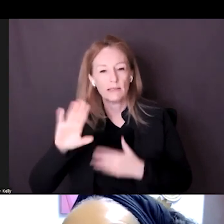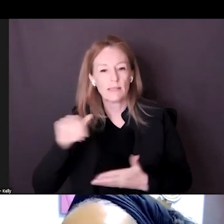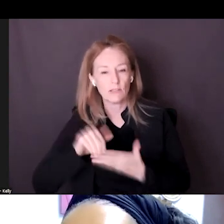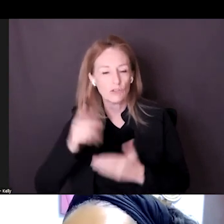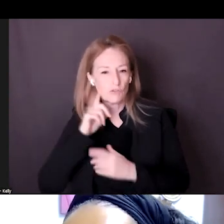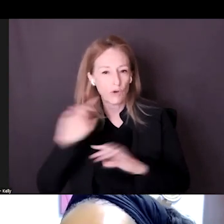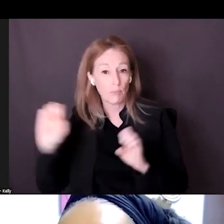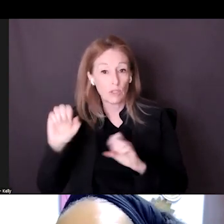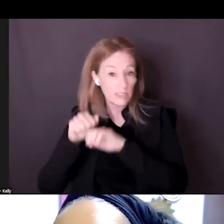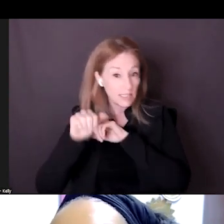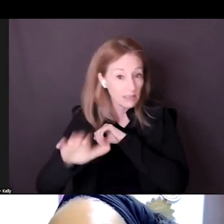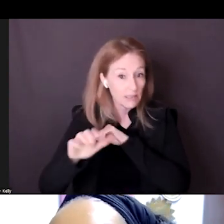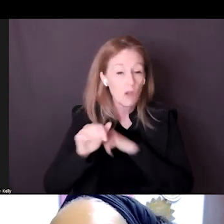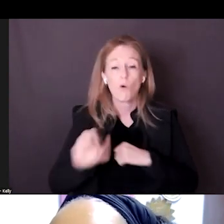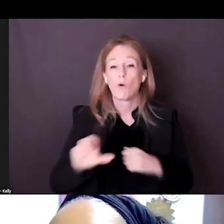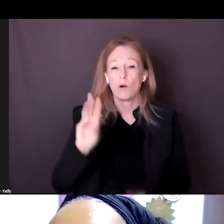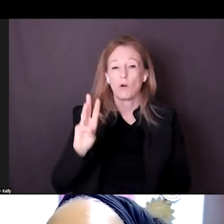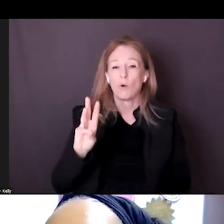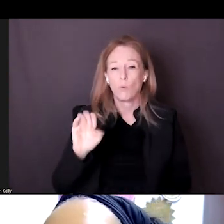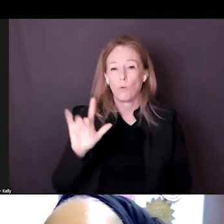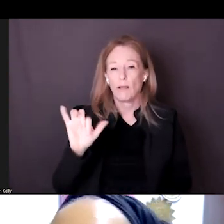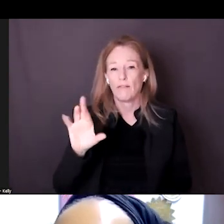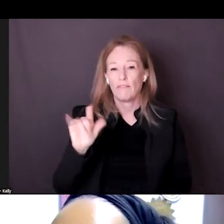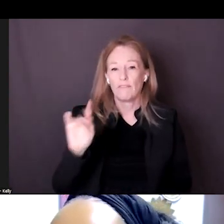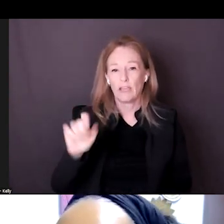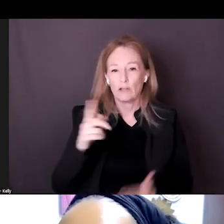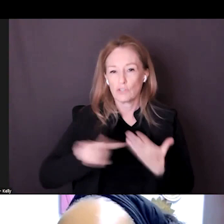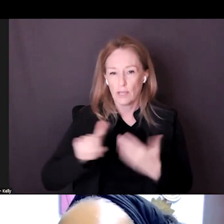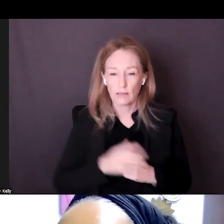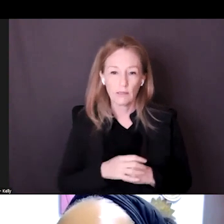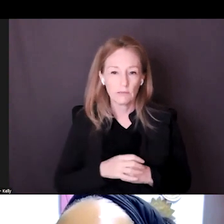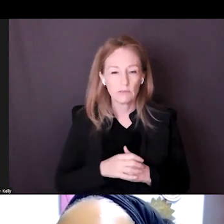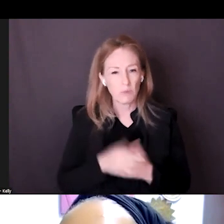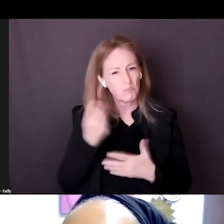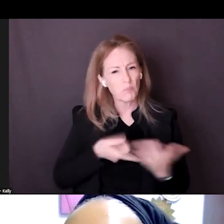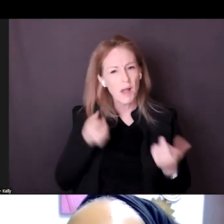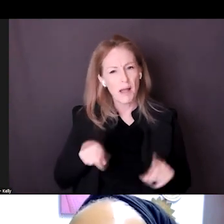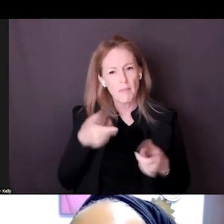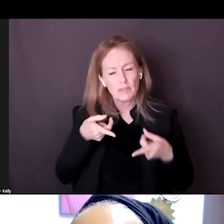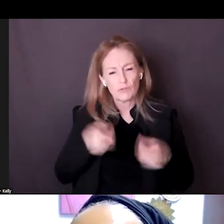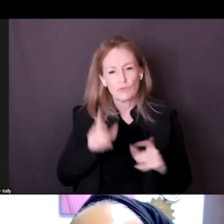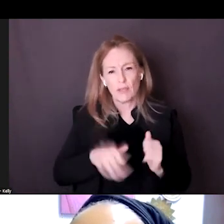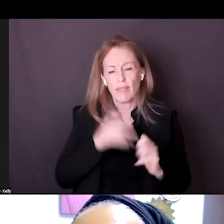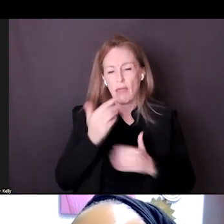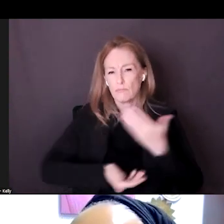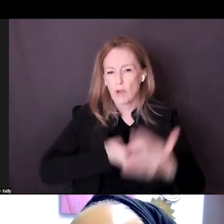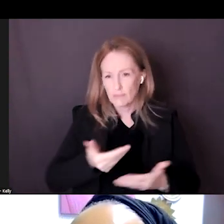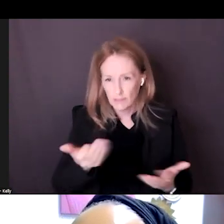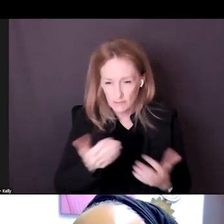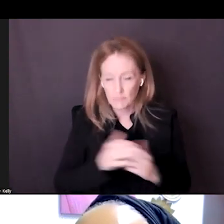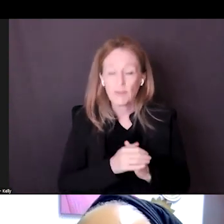OR EMERGENCY WELFARE OR DISPATCH. WE WANTED TO DISCUSS THAT WITH